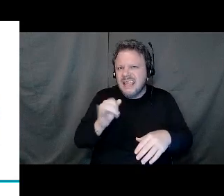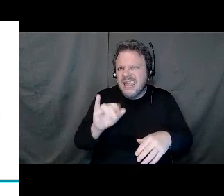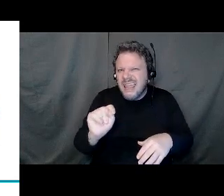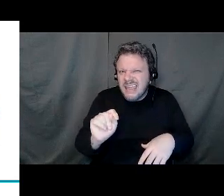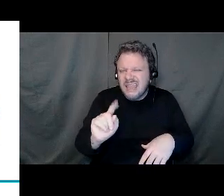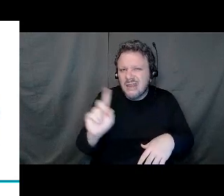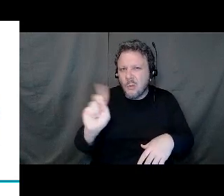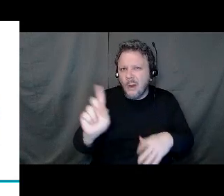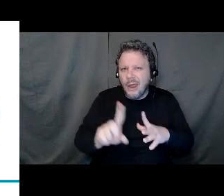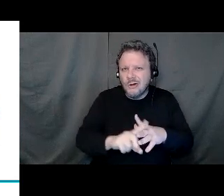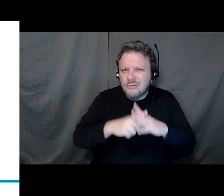We can start.